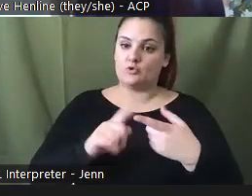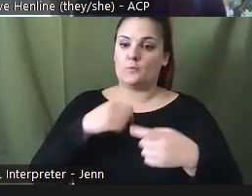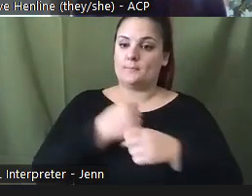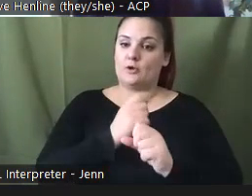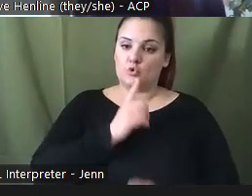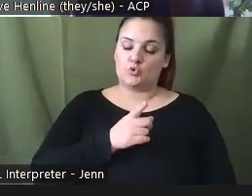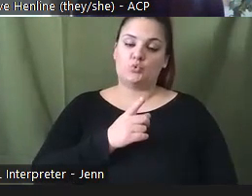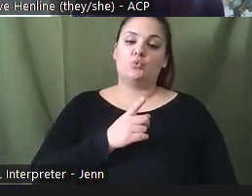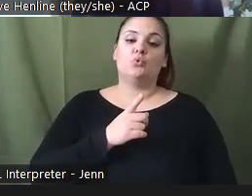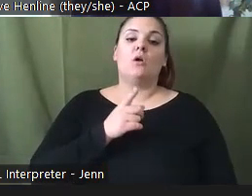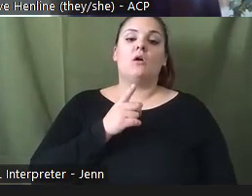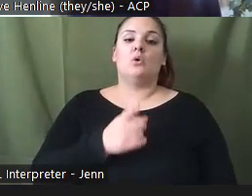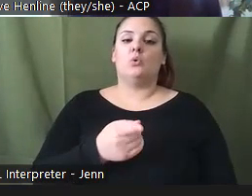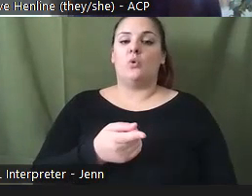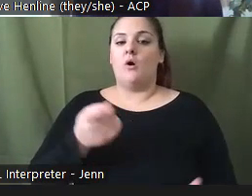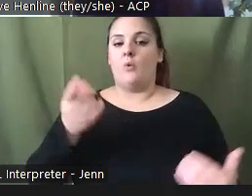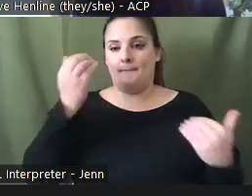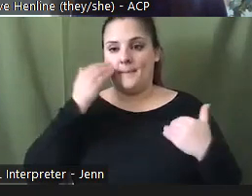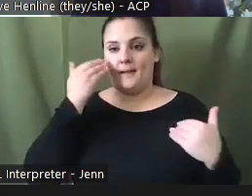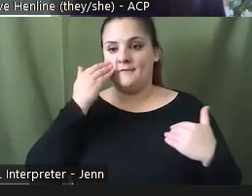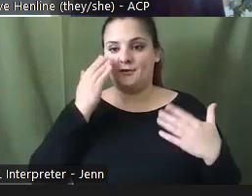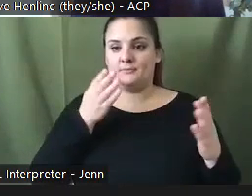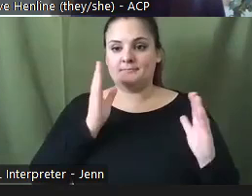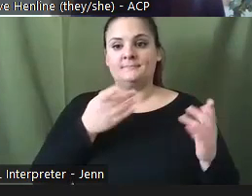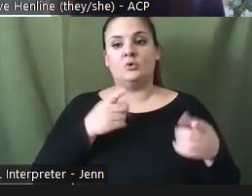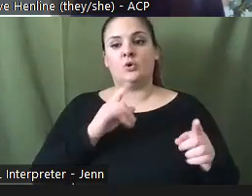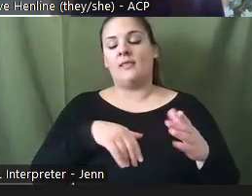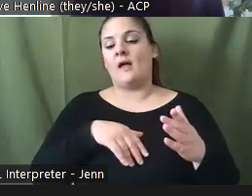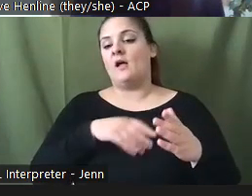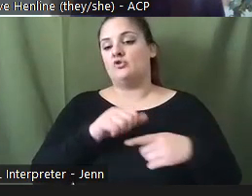you are mindful throughout this training and if you have any questions about how the program